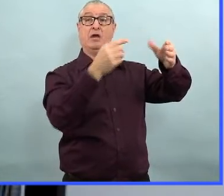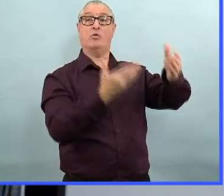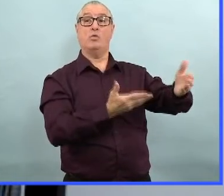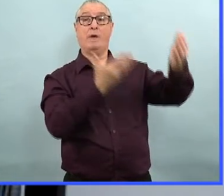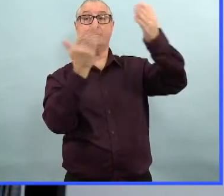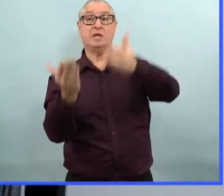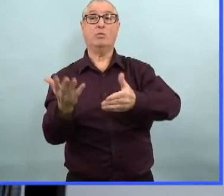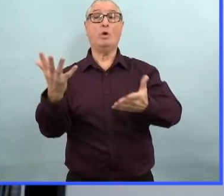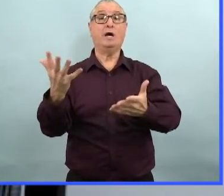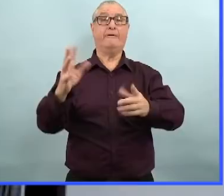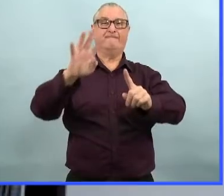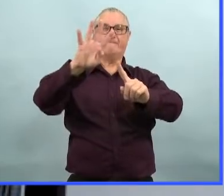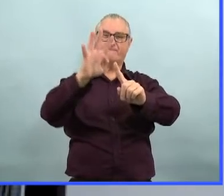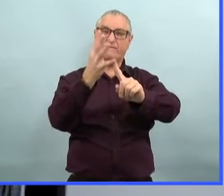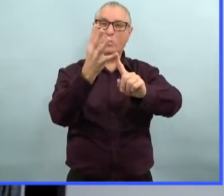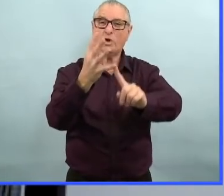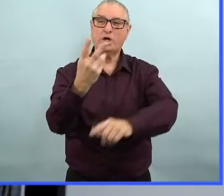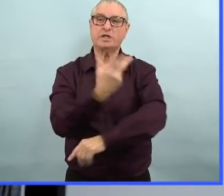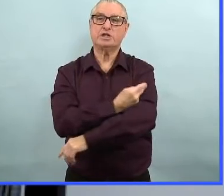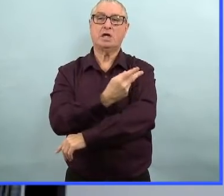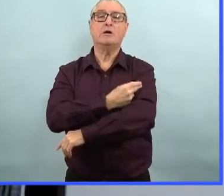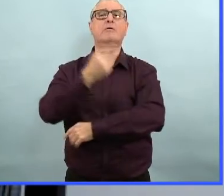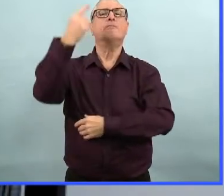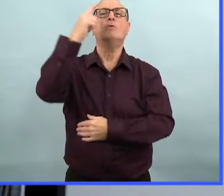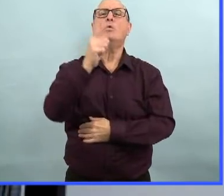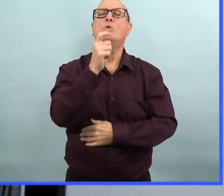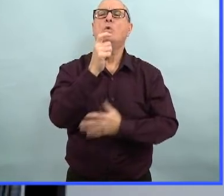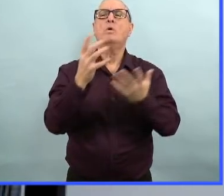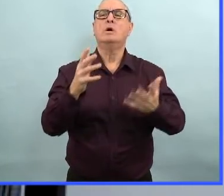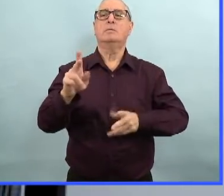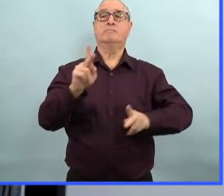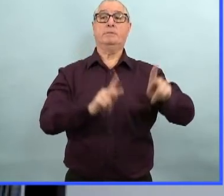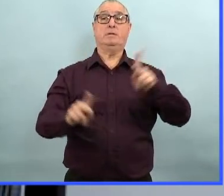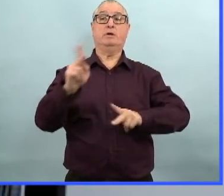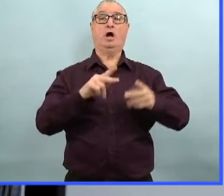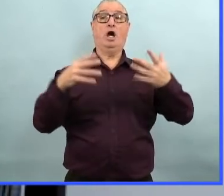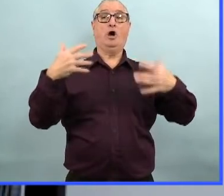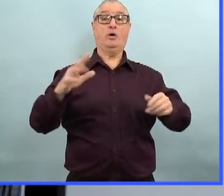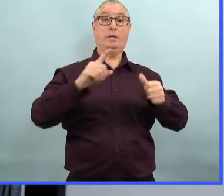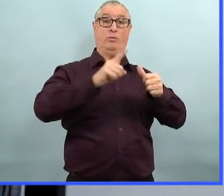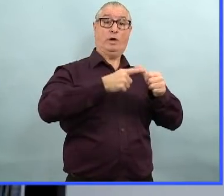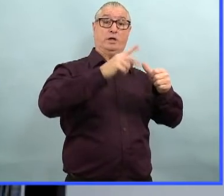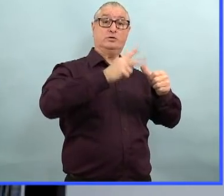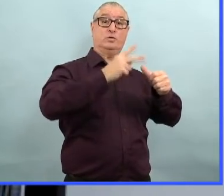be received by individuals who had a three dose series due to their compromised immune response